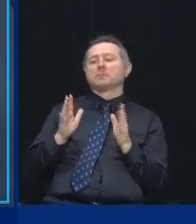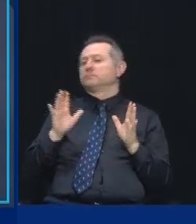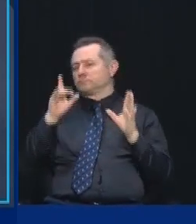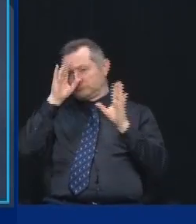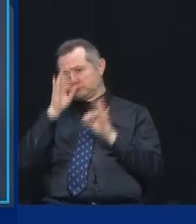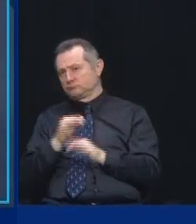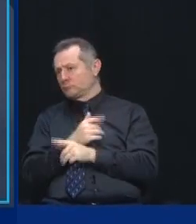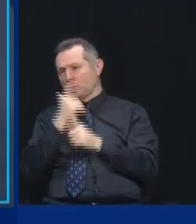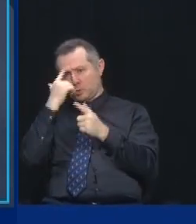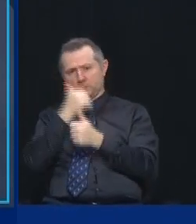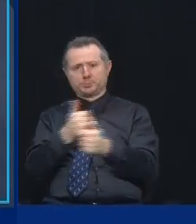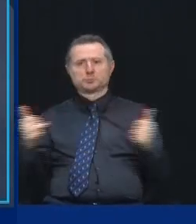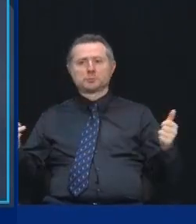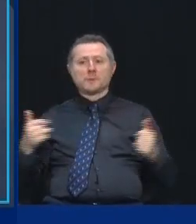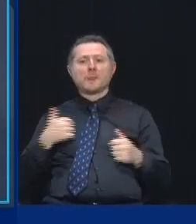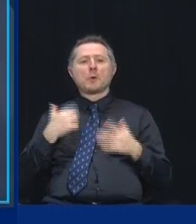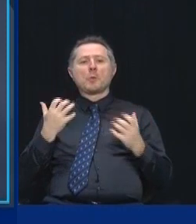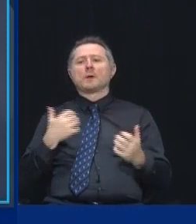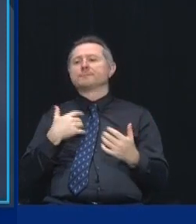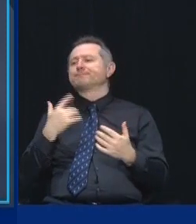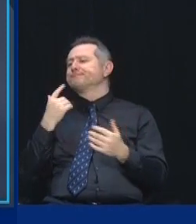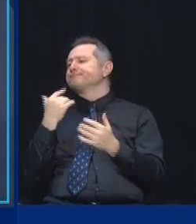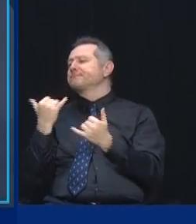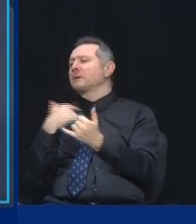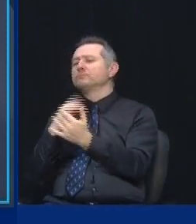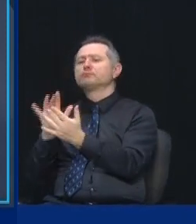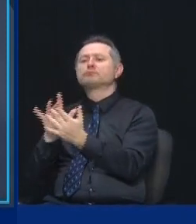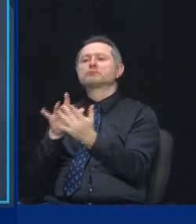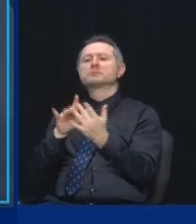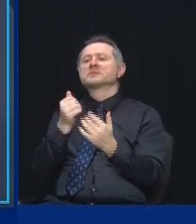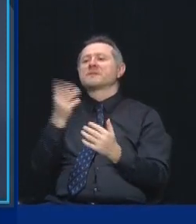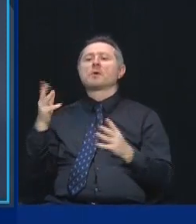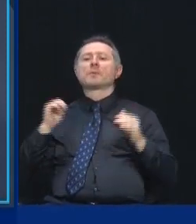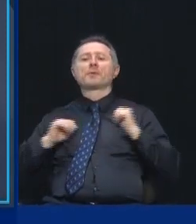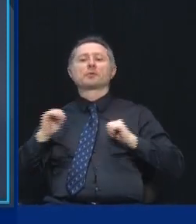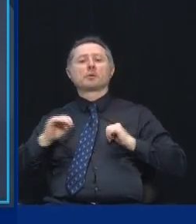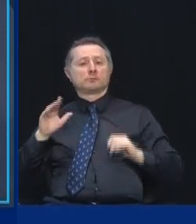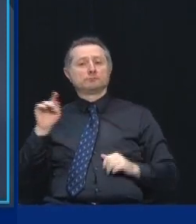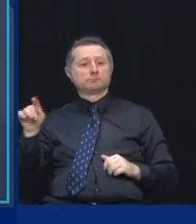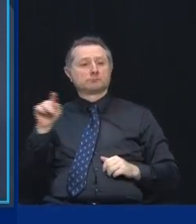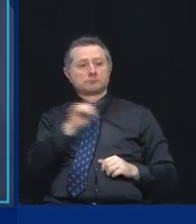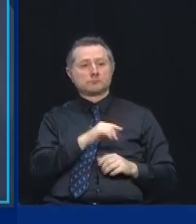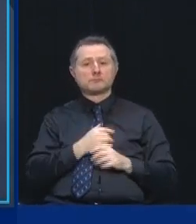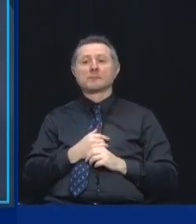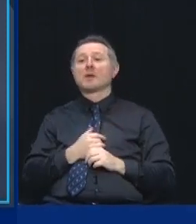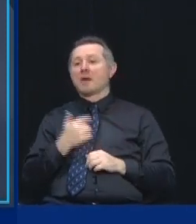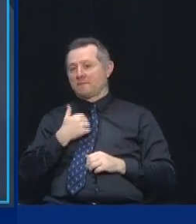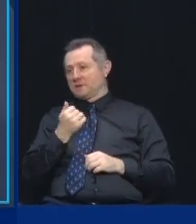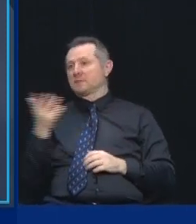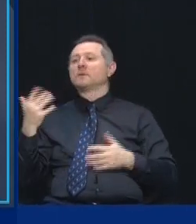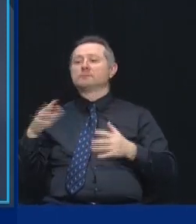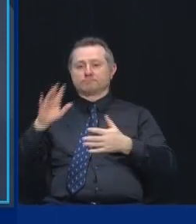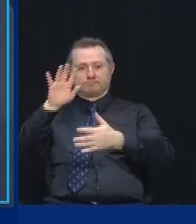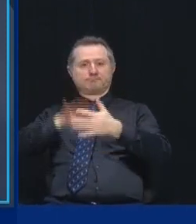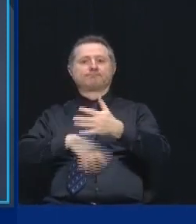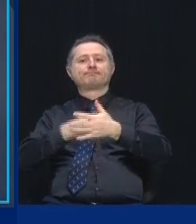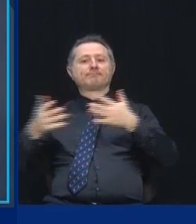NOW, THEY MAY MAKE THEIR OWN ECONOMIC DECISION AS TO WHEN THEY NEED TO REOPEN BECAUSE THEY CAN HAVE CRITICAL MASS.